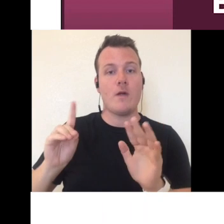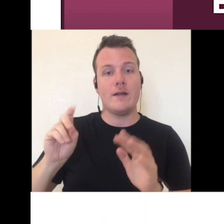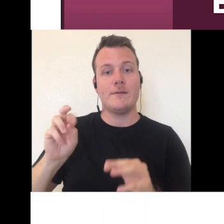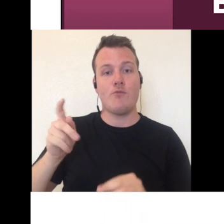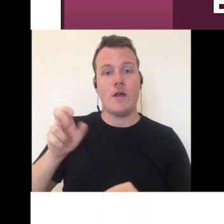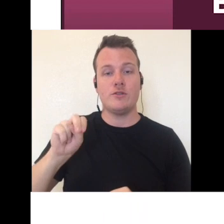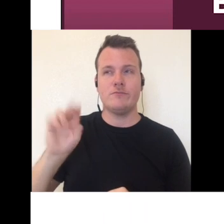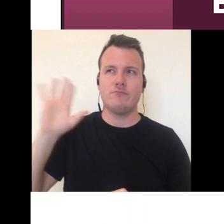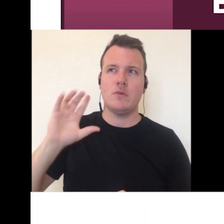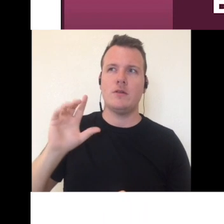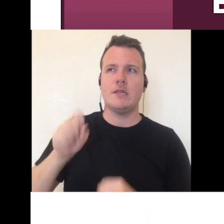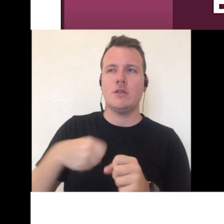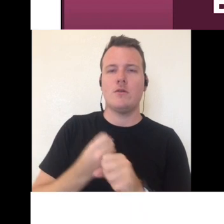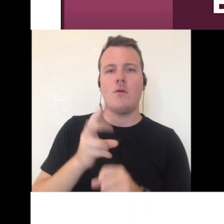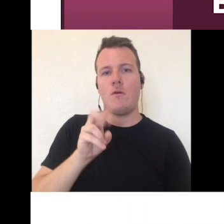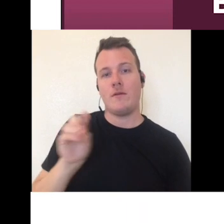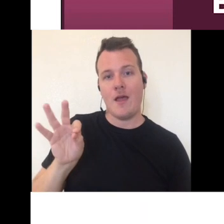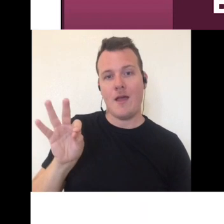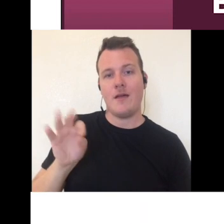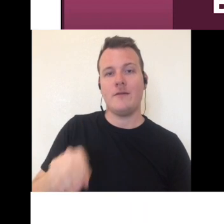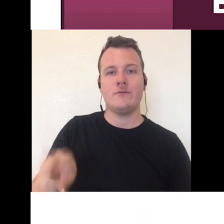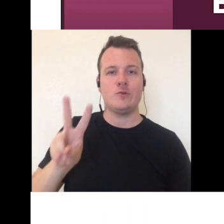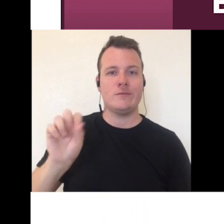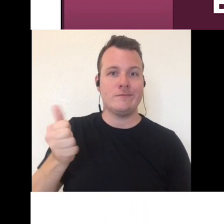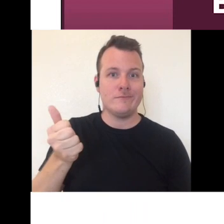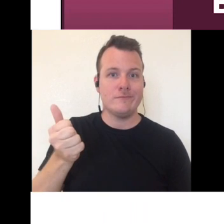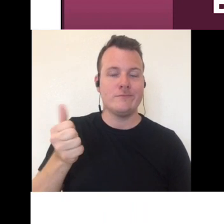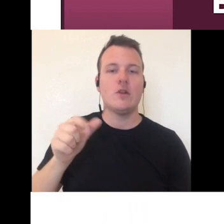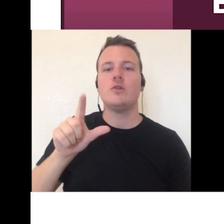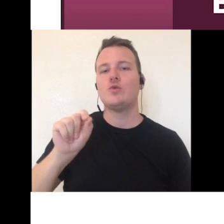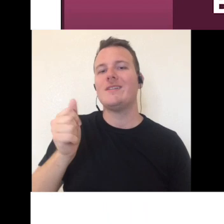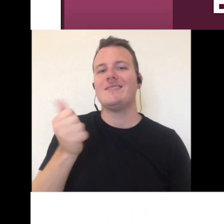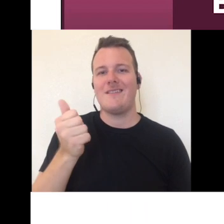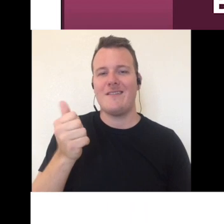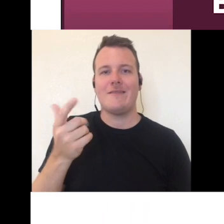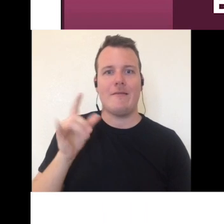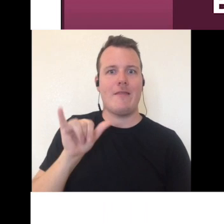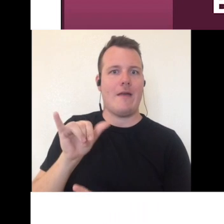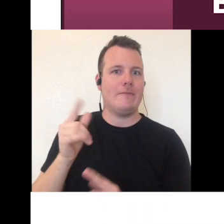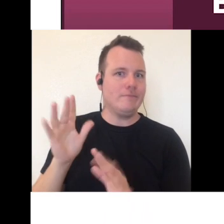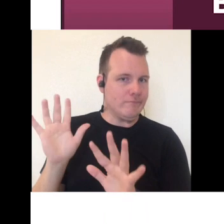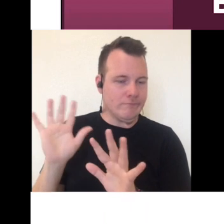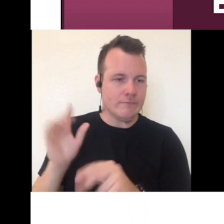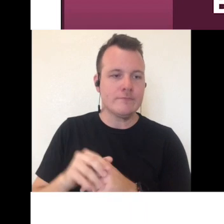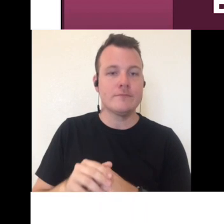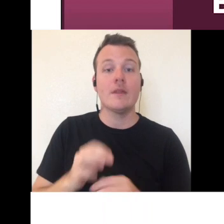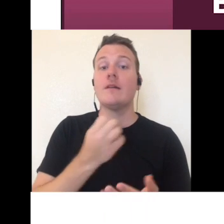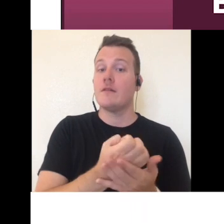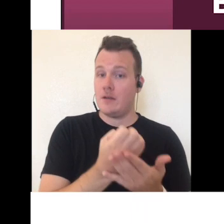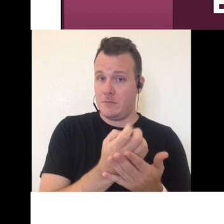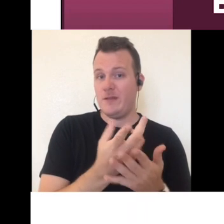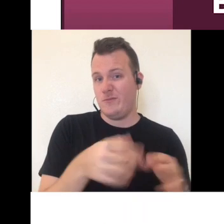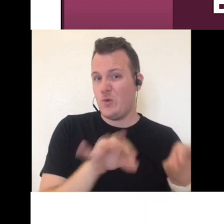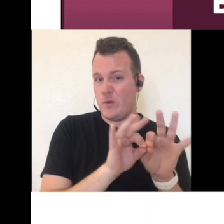was during the Second Great Depression back in about '09 or '10. And so the